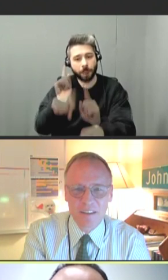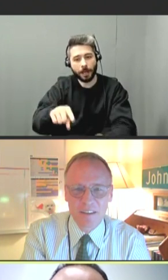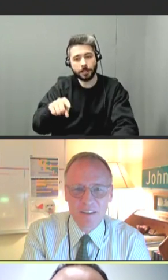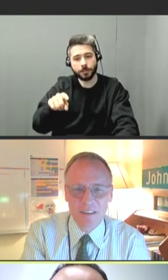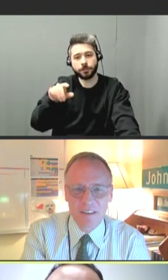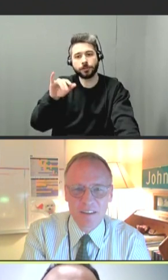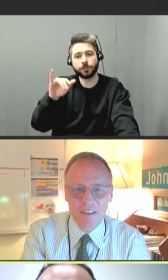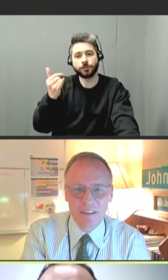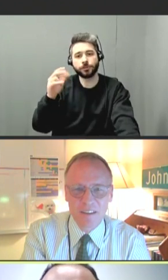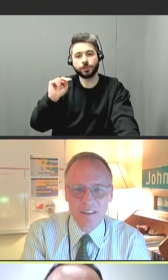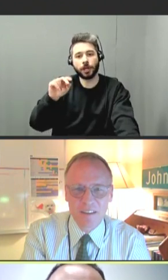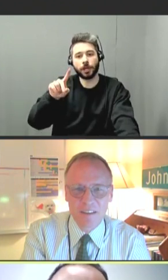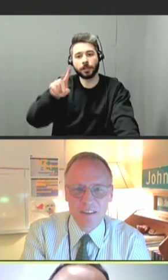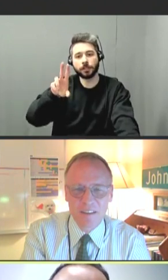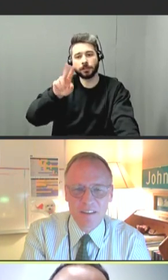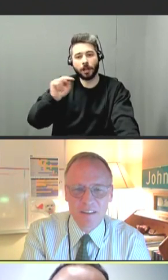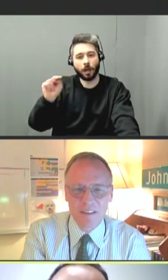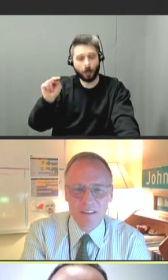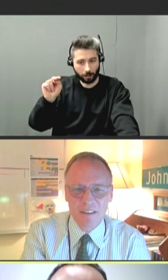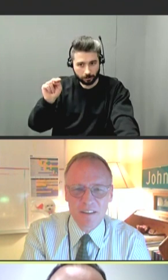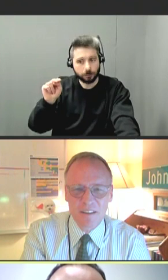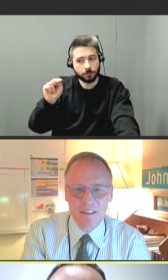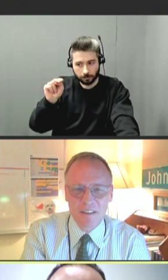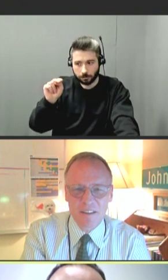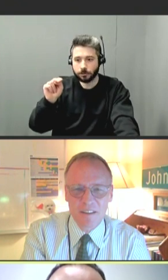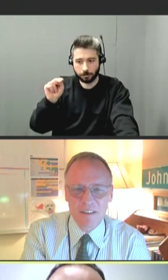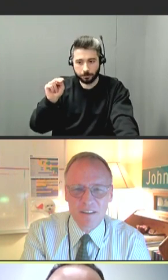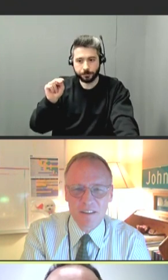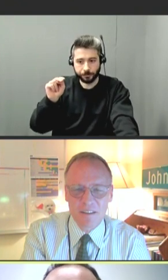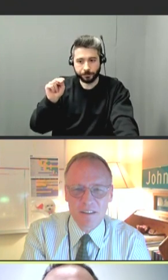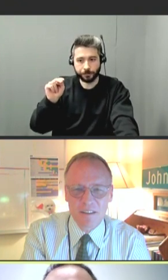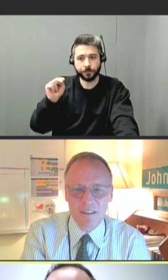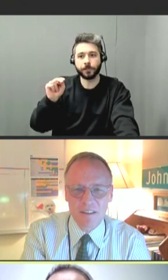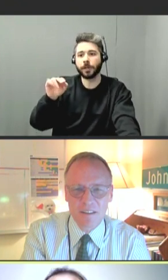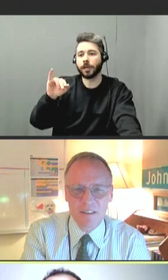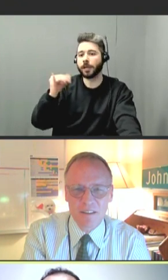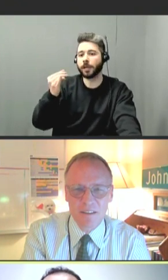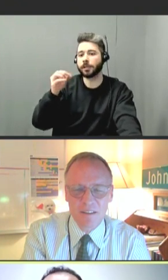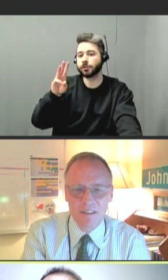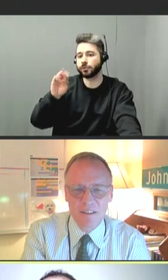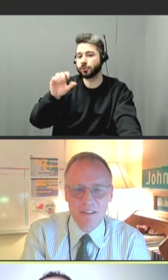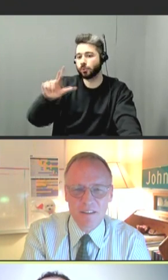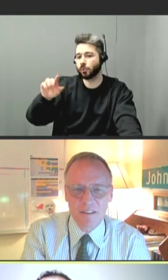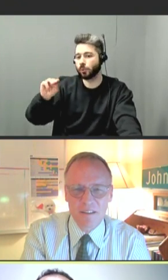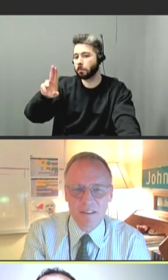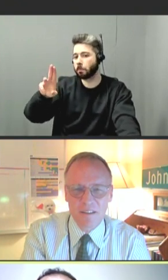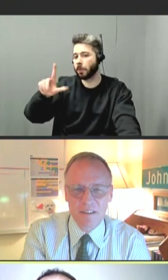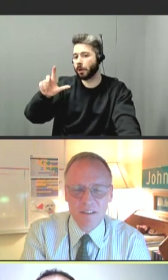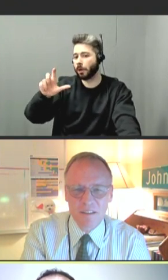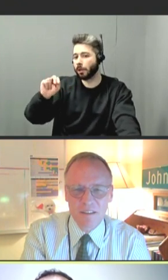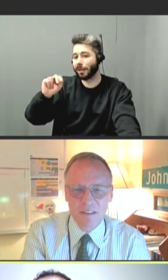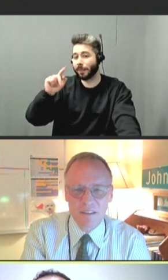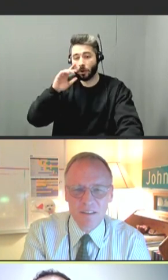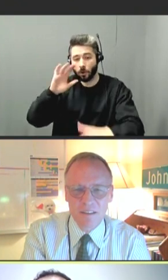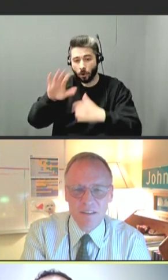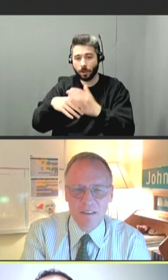John Dodd, and to Jewel Mullens, that I think that on the implementation program development side,